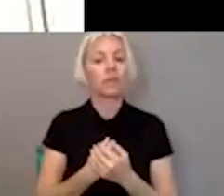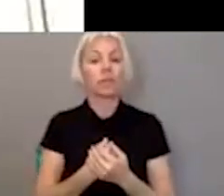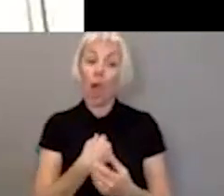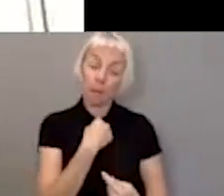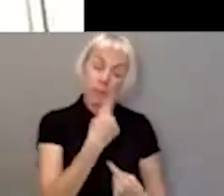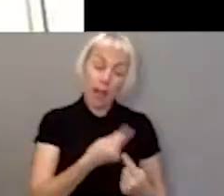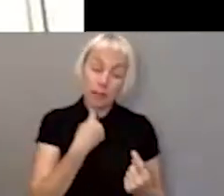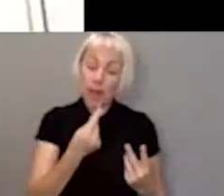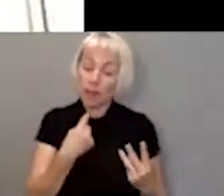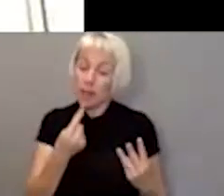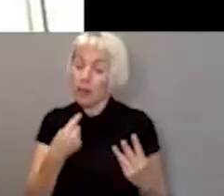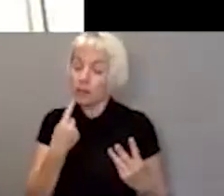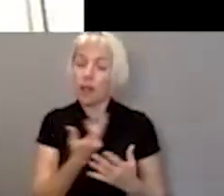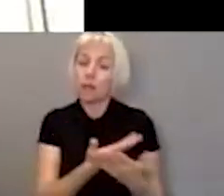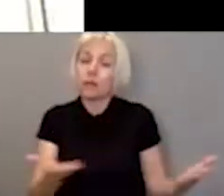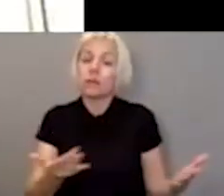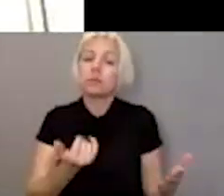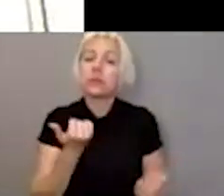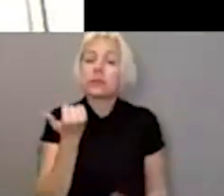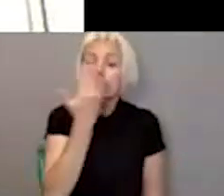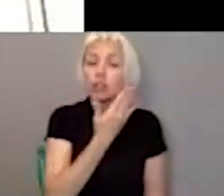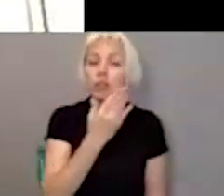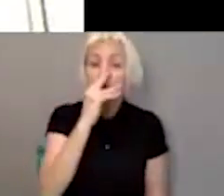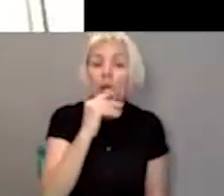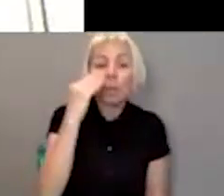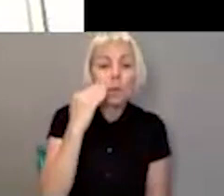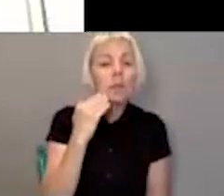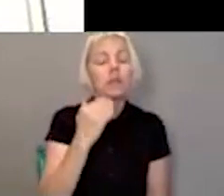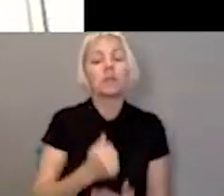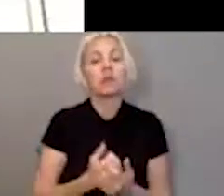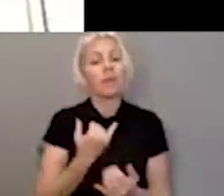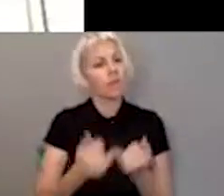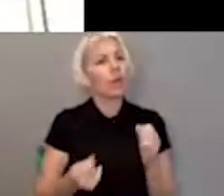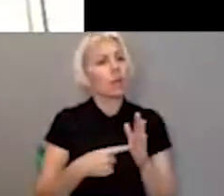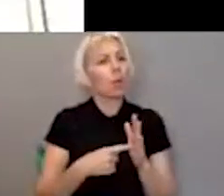young women, reaching out. In terms of others, in terms of men sometimes it's, you know,